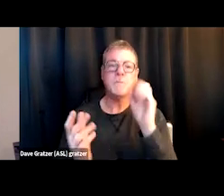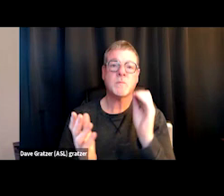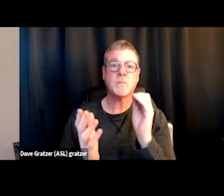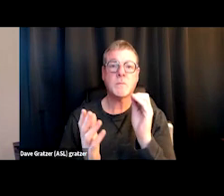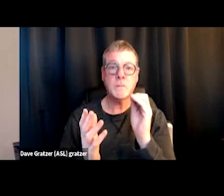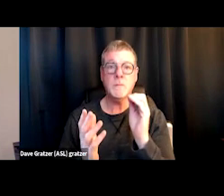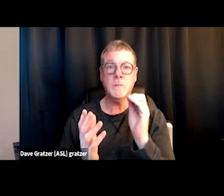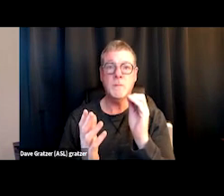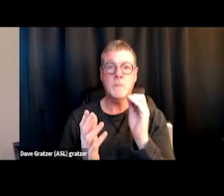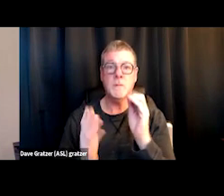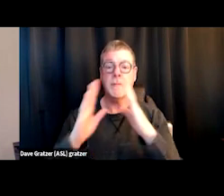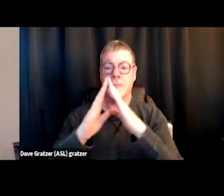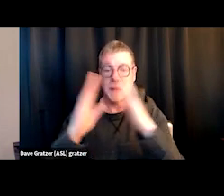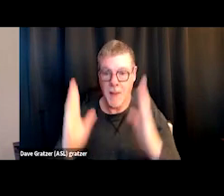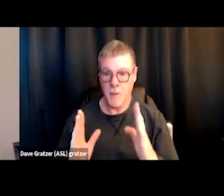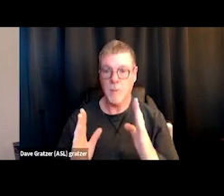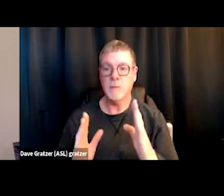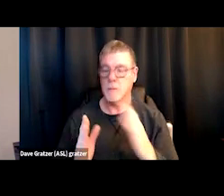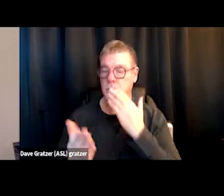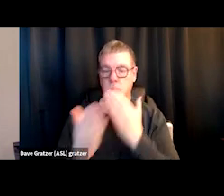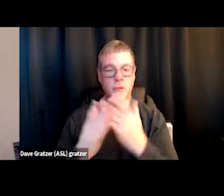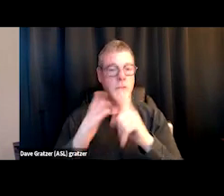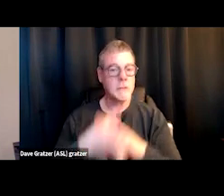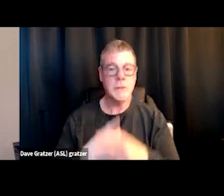We had this house, and it was a great starting point.